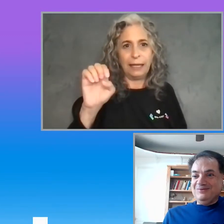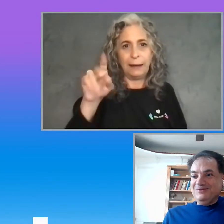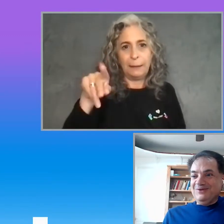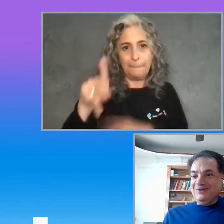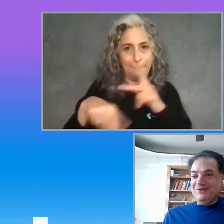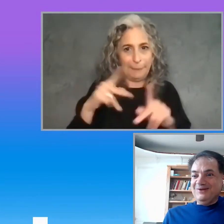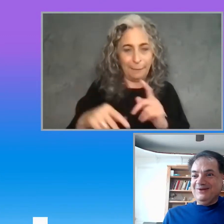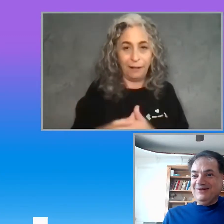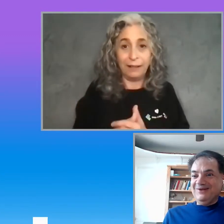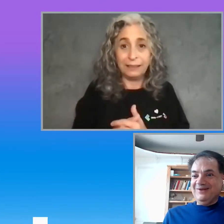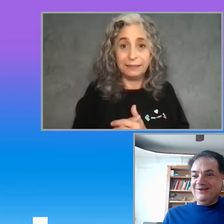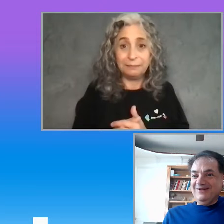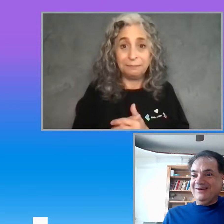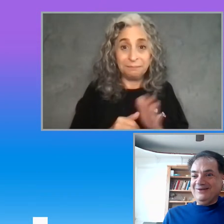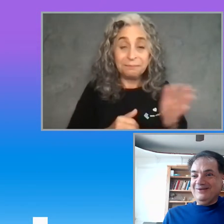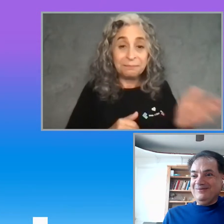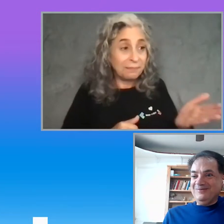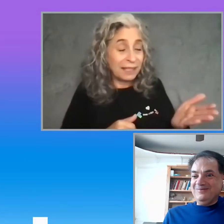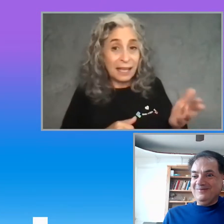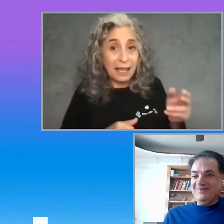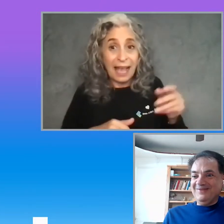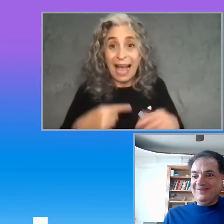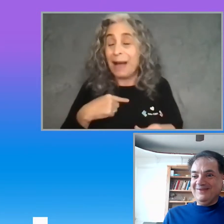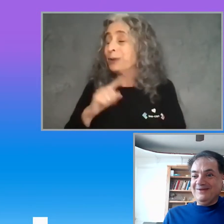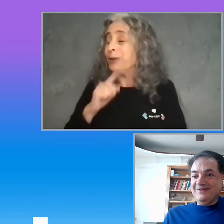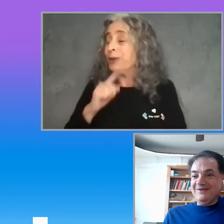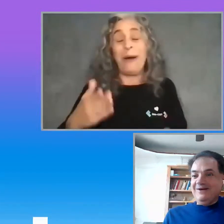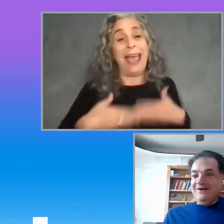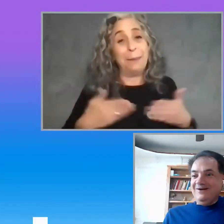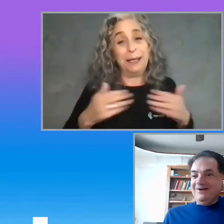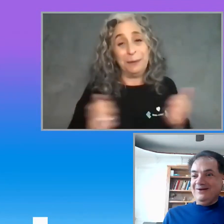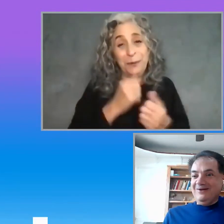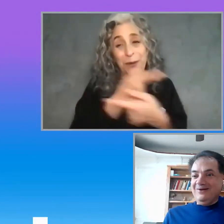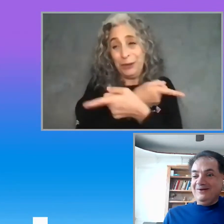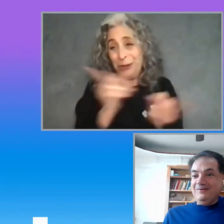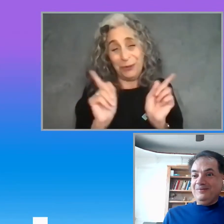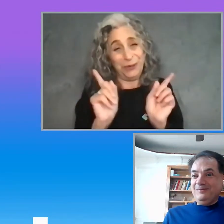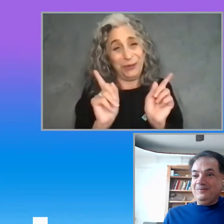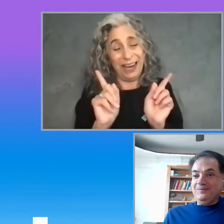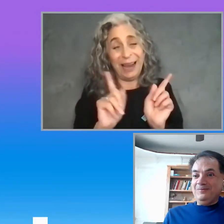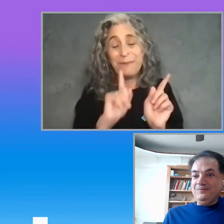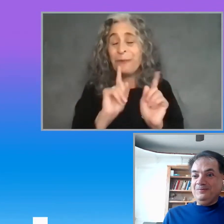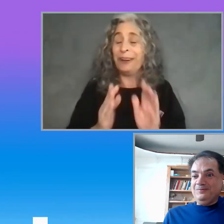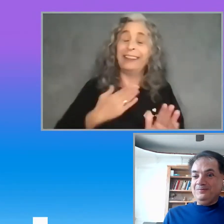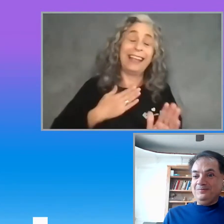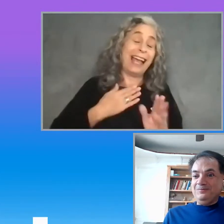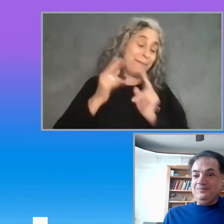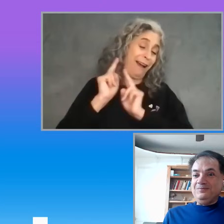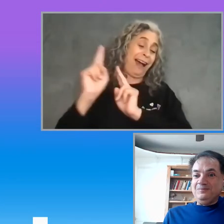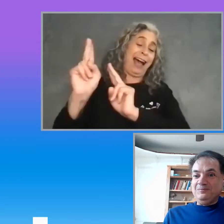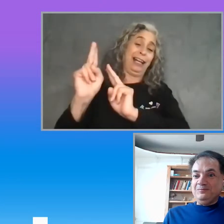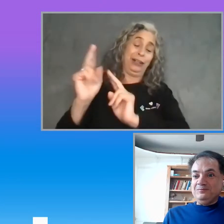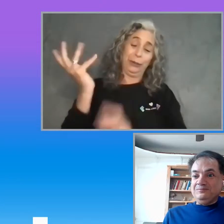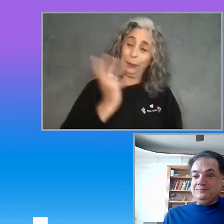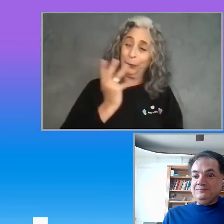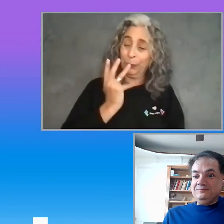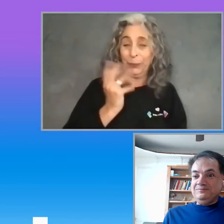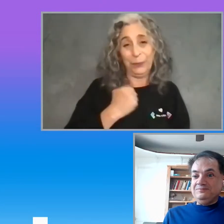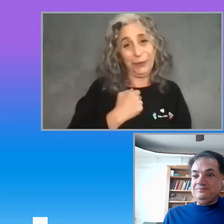So. Patrick, let me just say, I'm so happy to be here with you